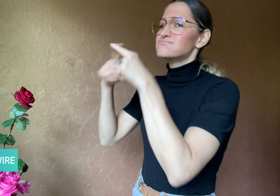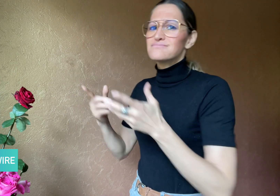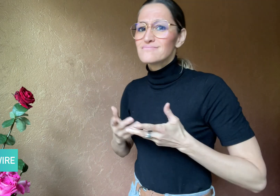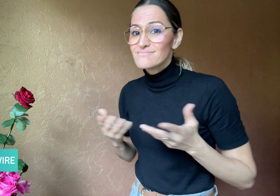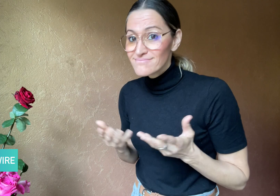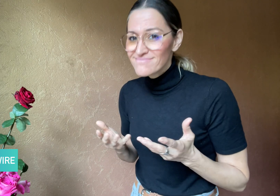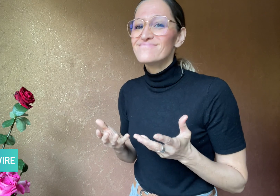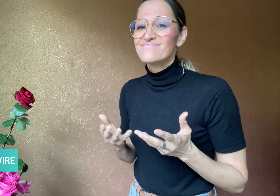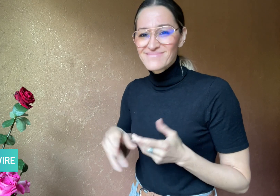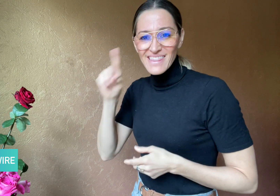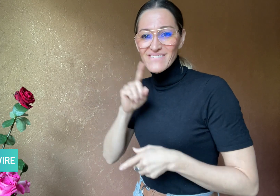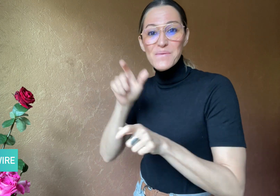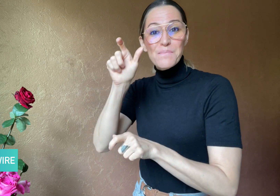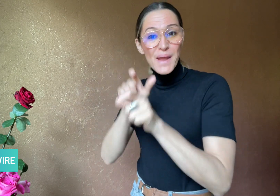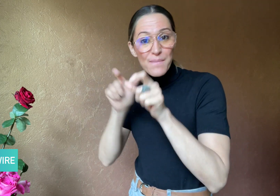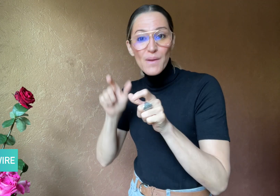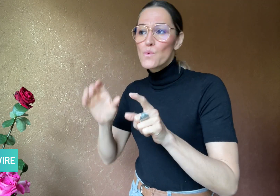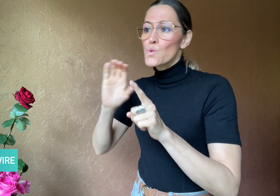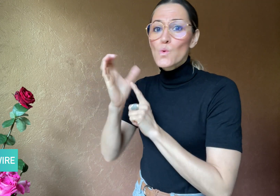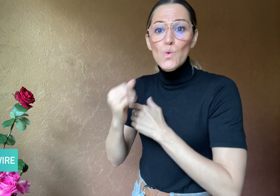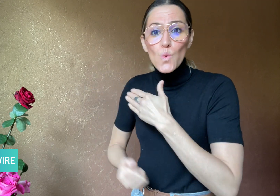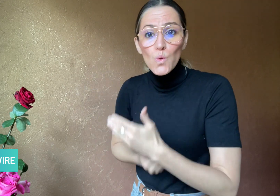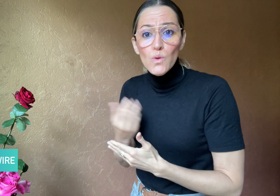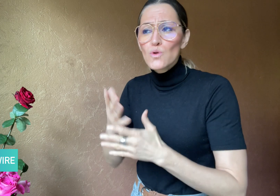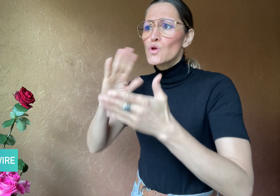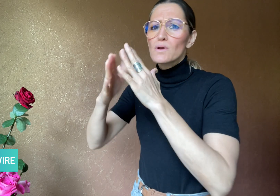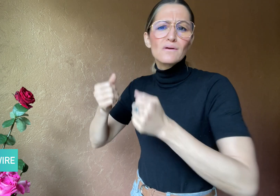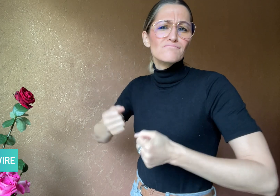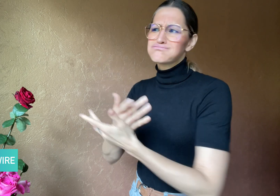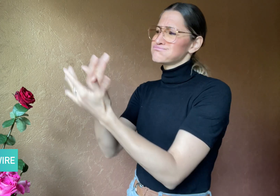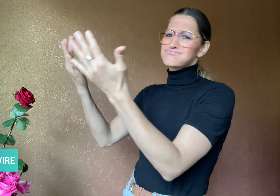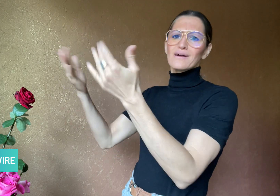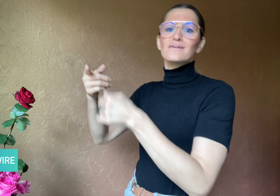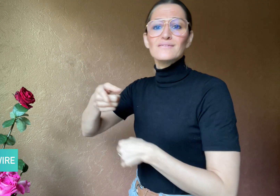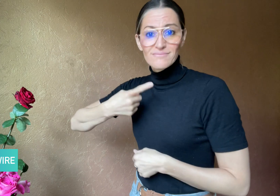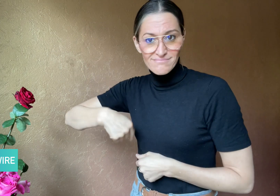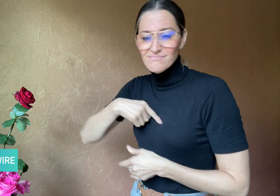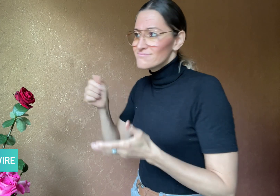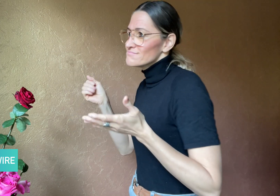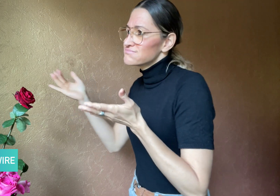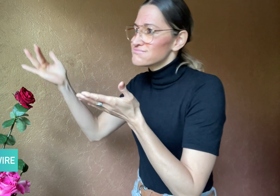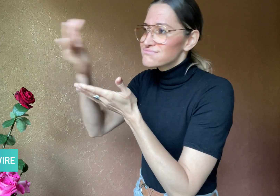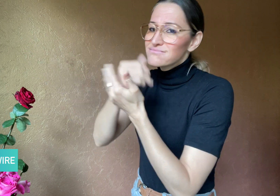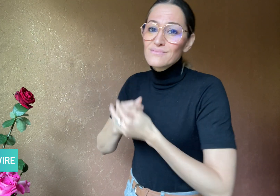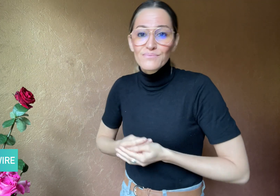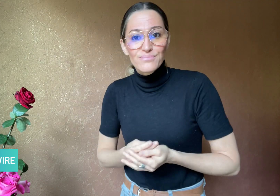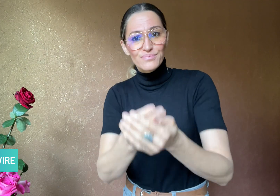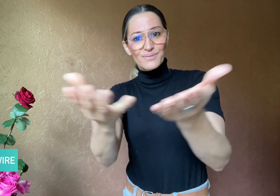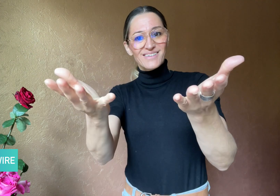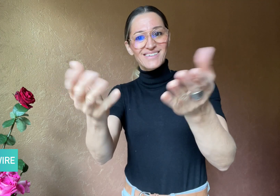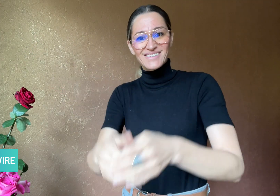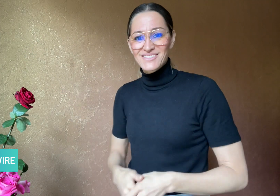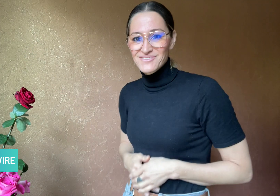about Deaf people, culture, and communities around the world.